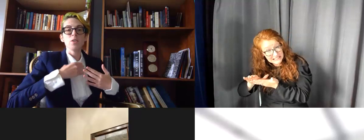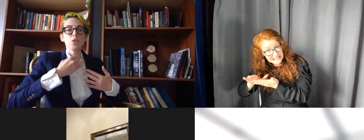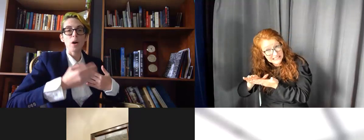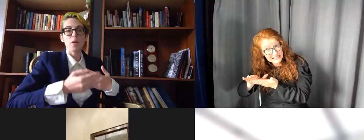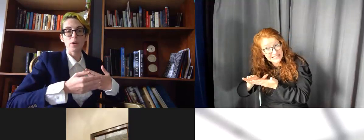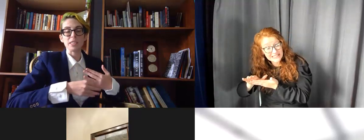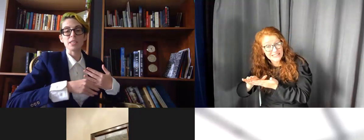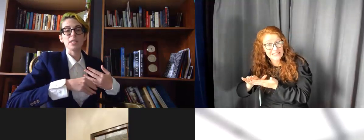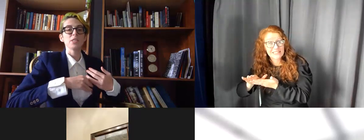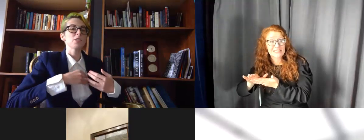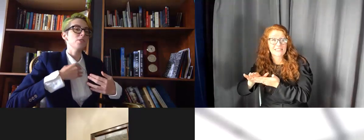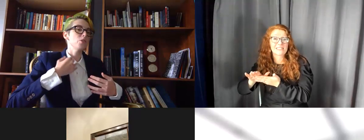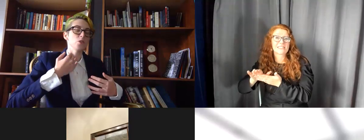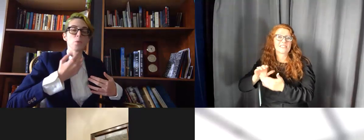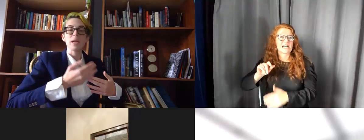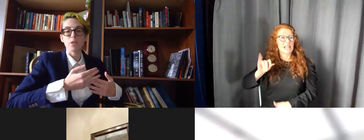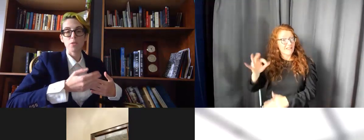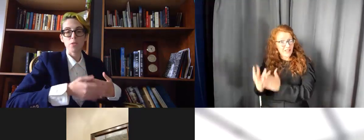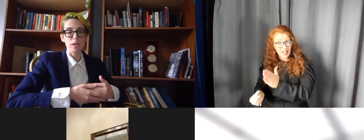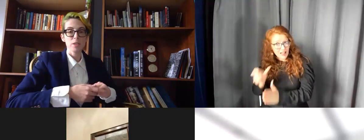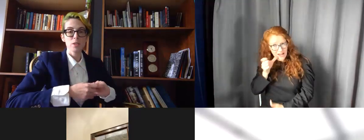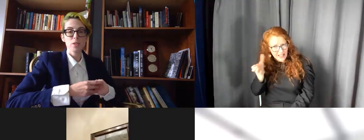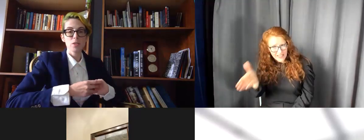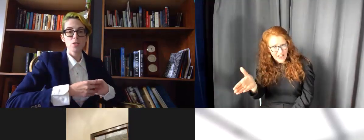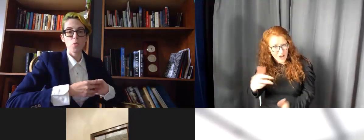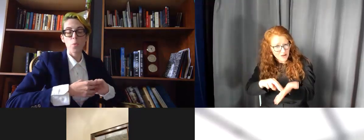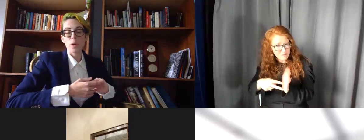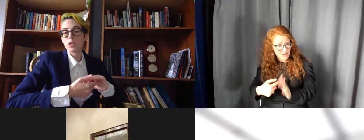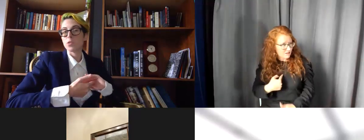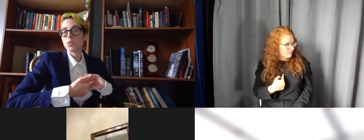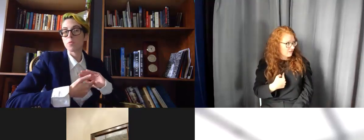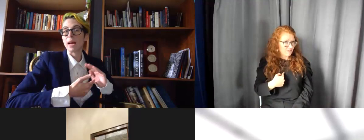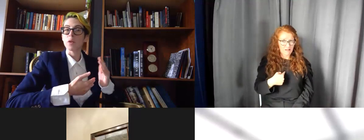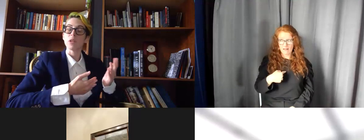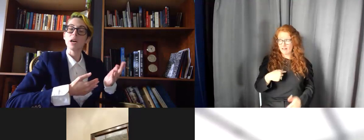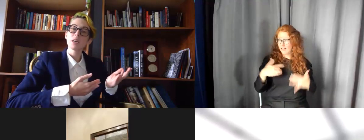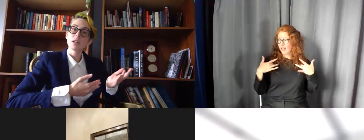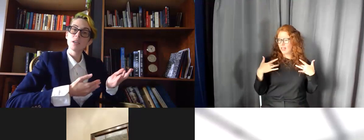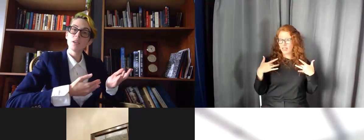Farrah Garland: to offer assistance to whatever that we would just sort of be out of luck